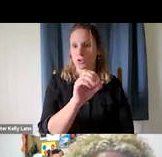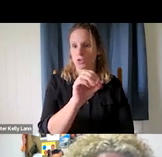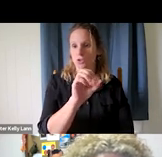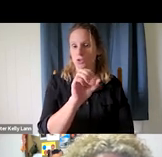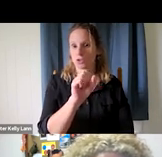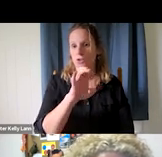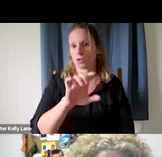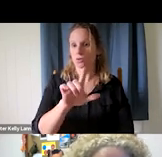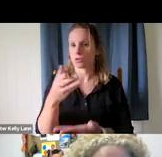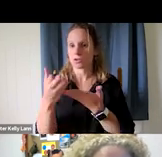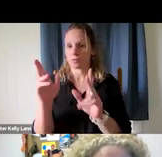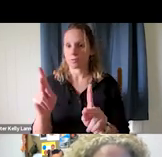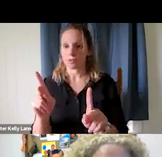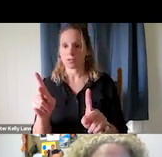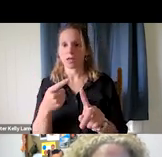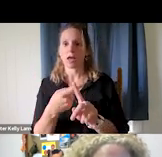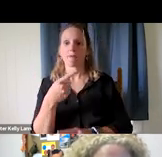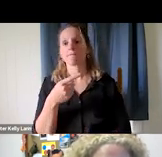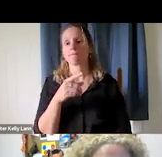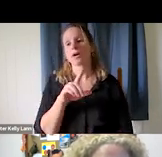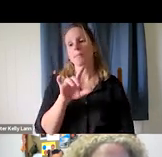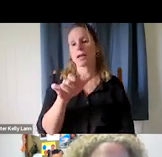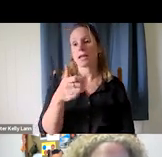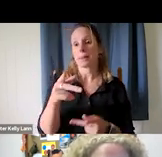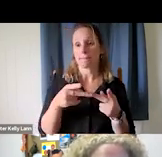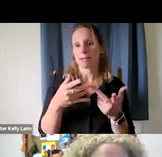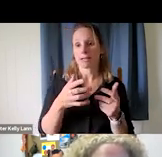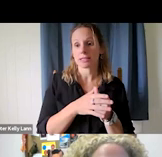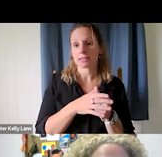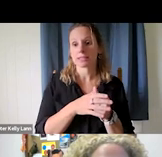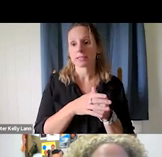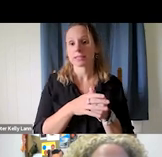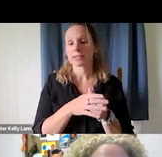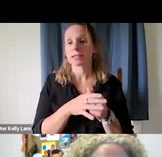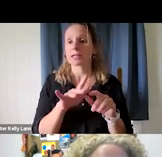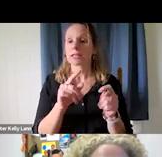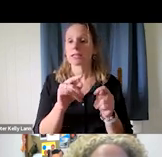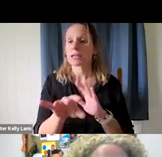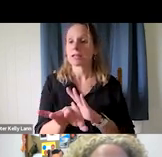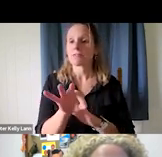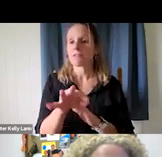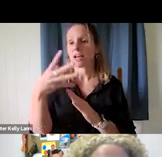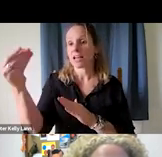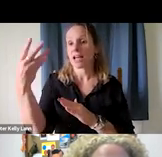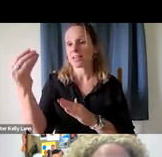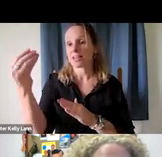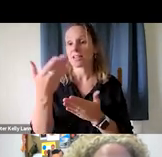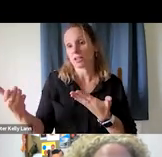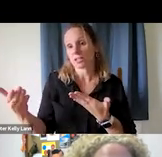I come from research. And so to find outside resources is very natural to me.